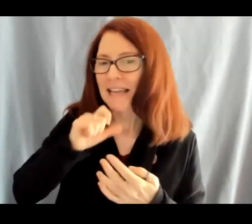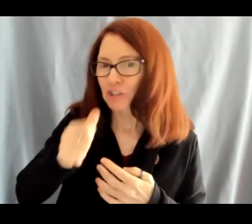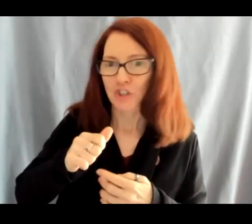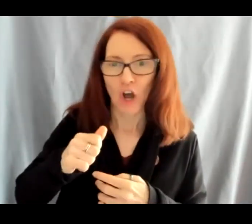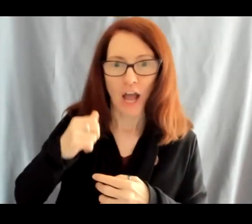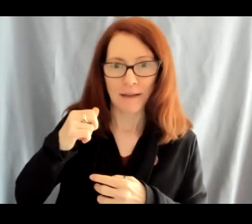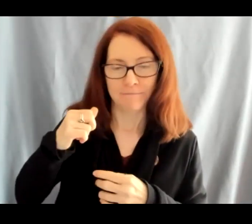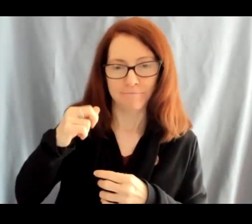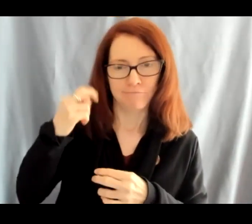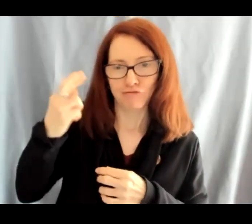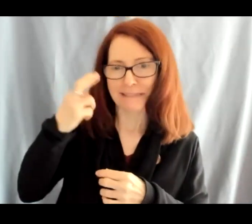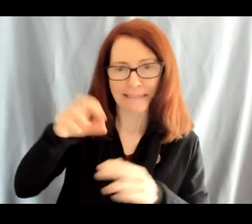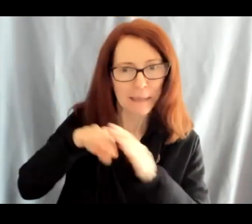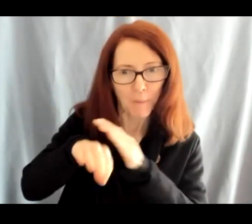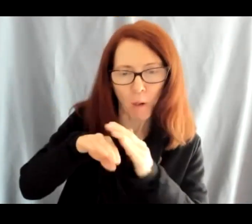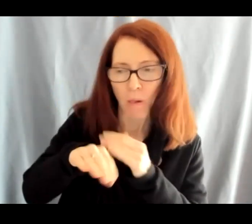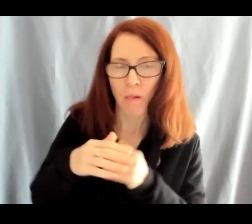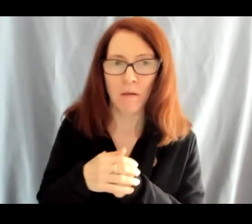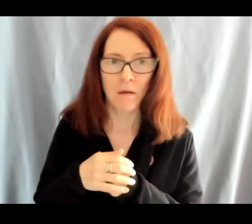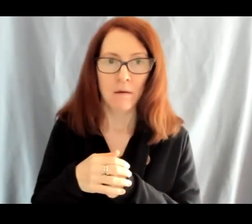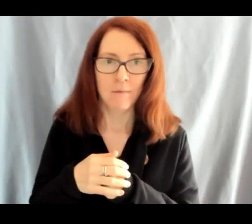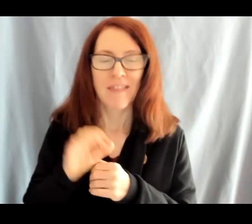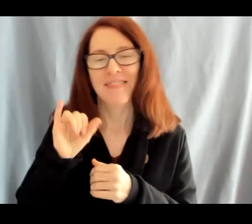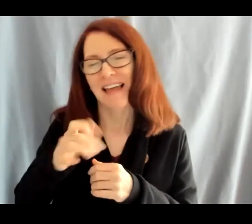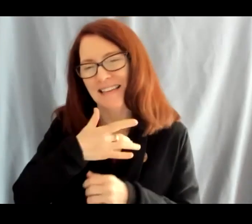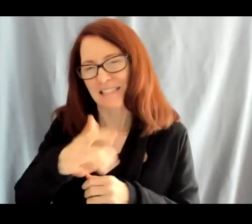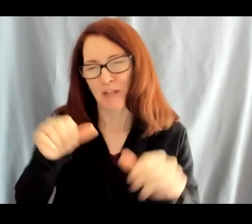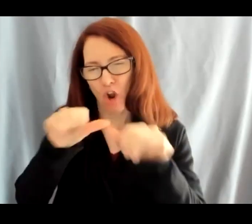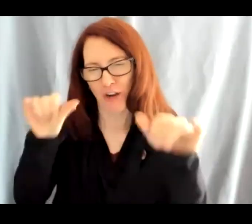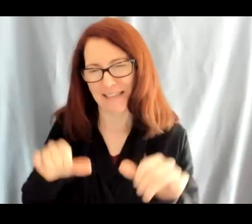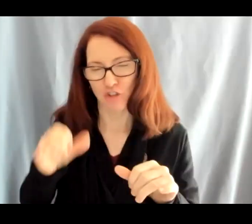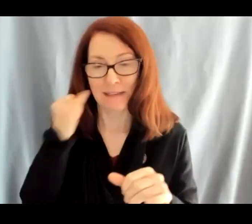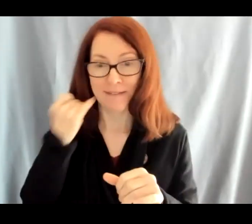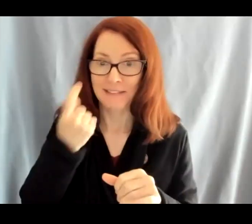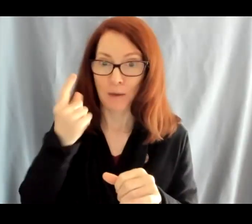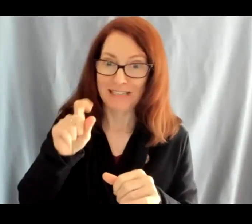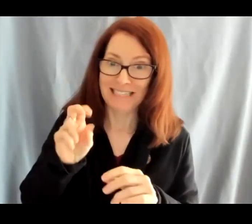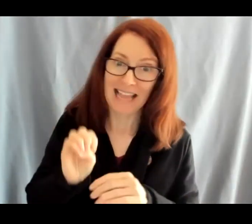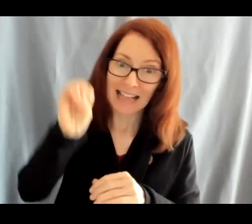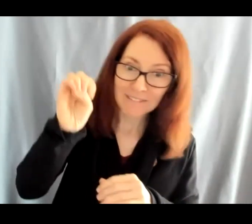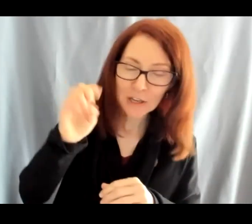access term so like if someone needs an elevator and you can't put an elevator in the building that would be technical and feasibility